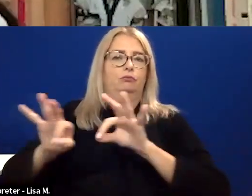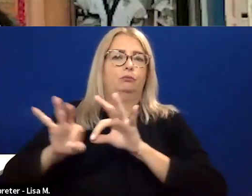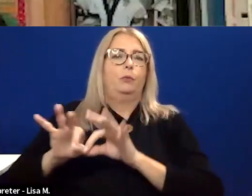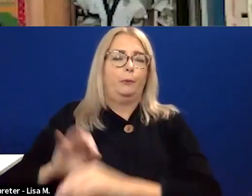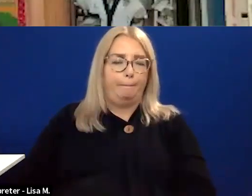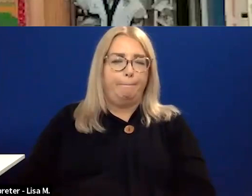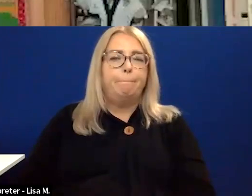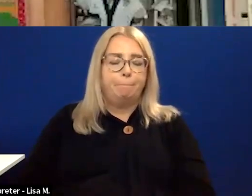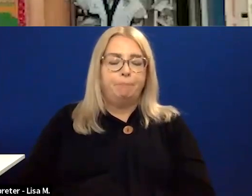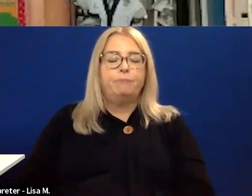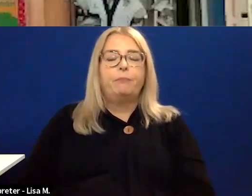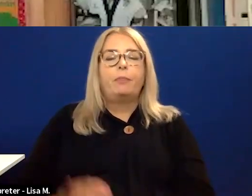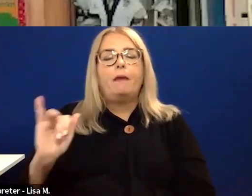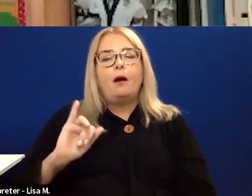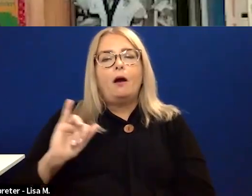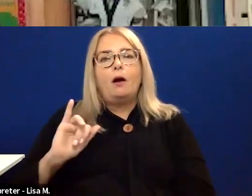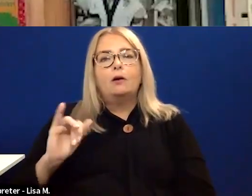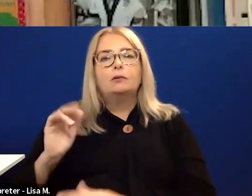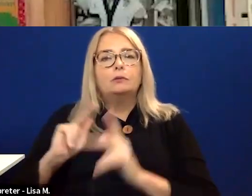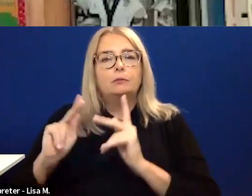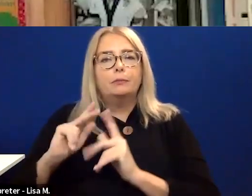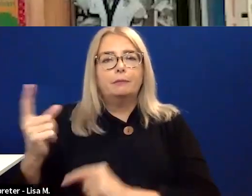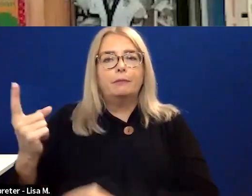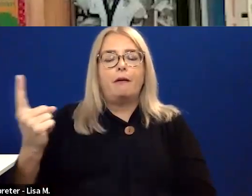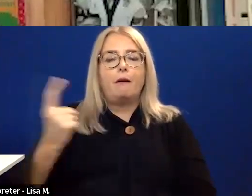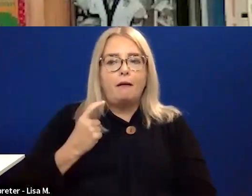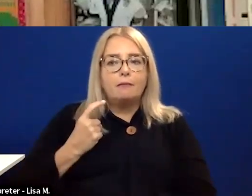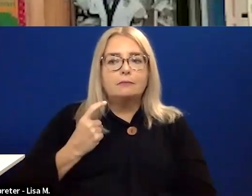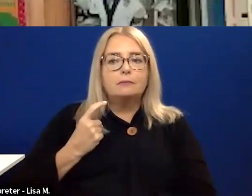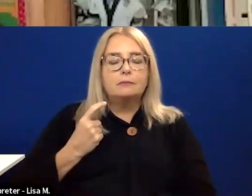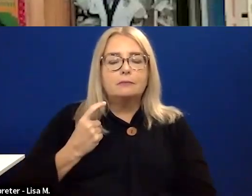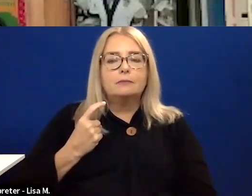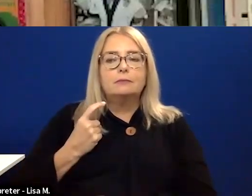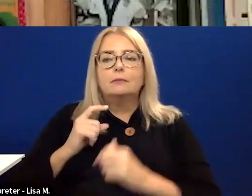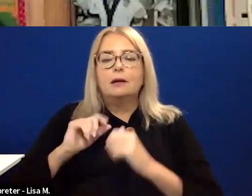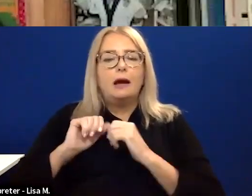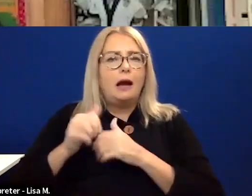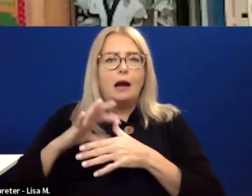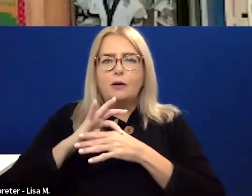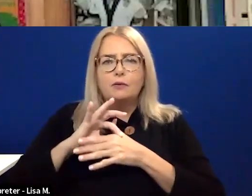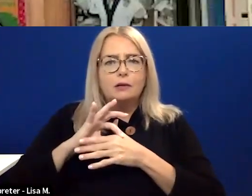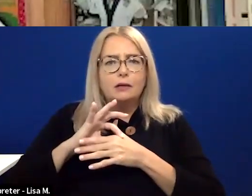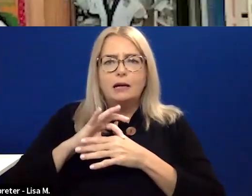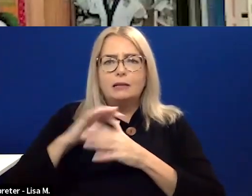asked the question how does content-rich English language arts instruction differ than traditional